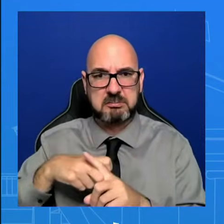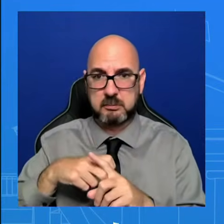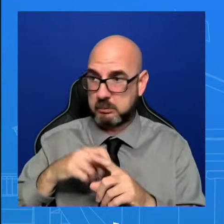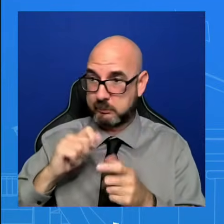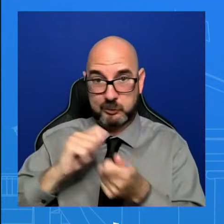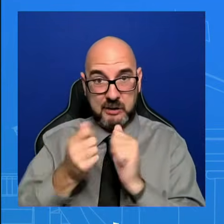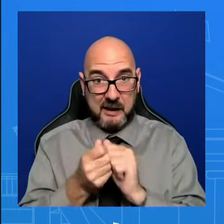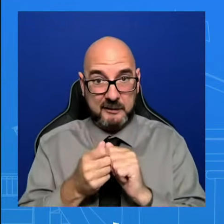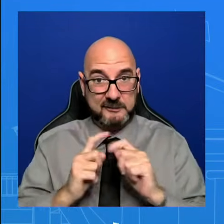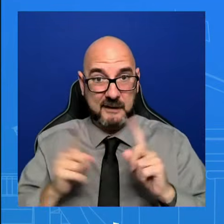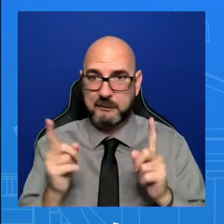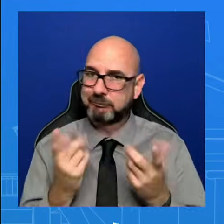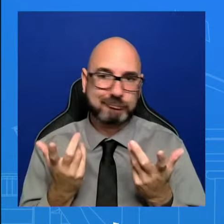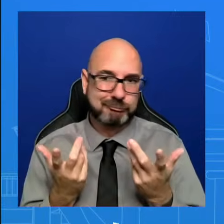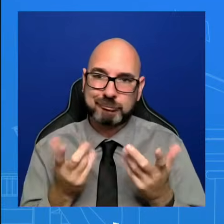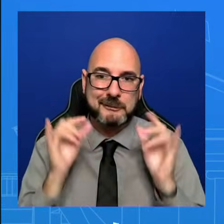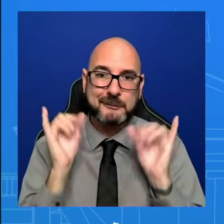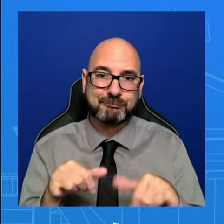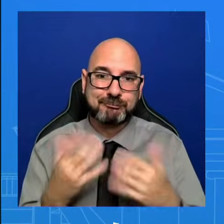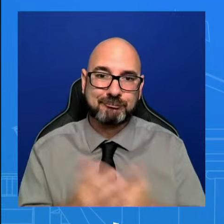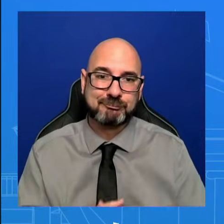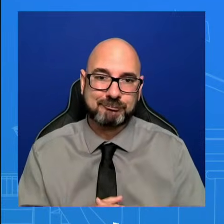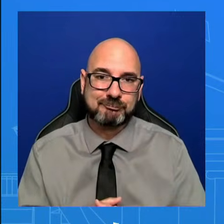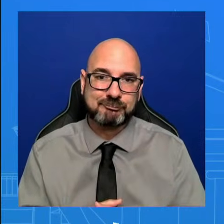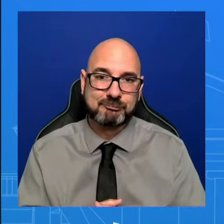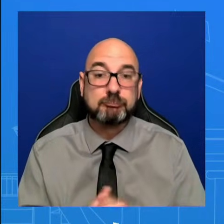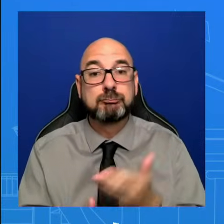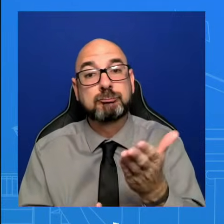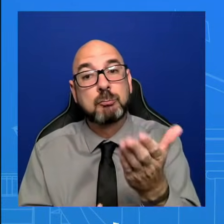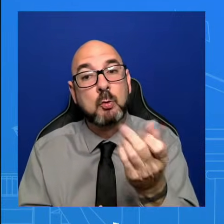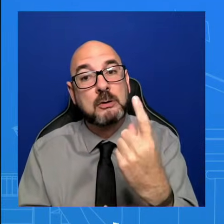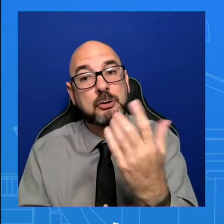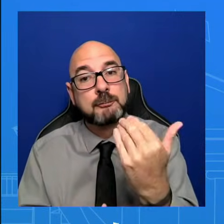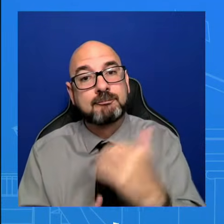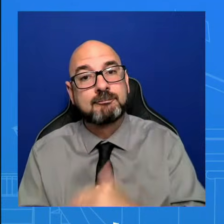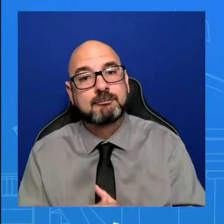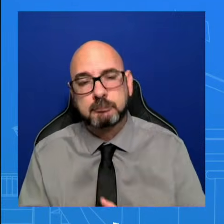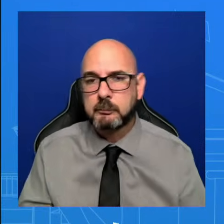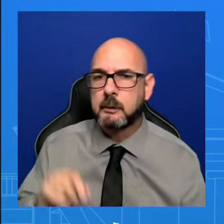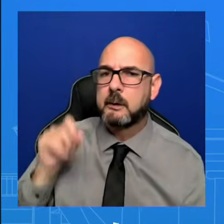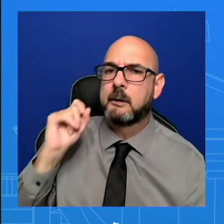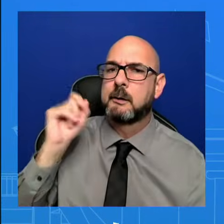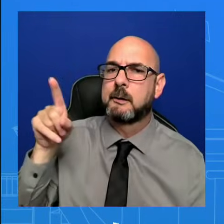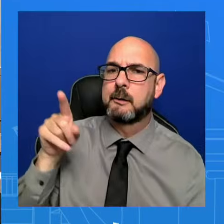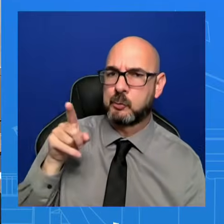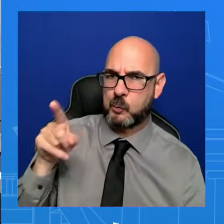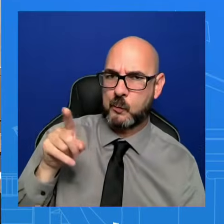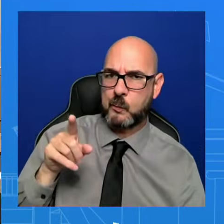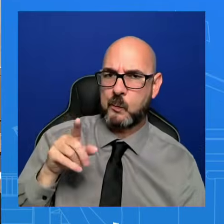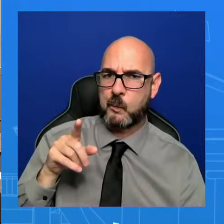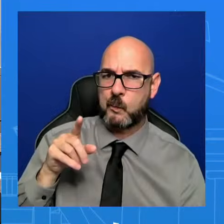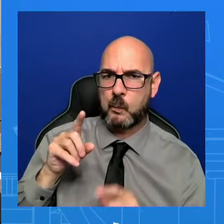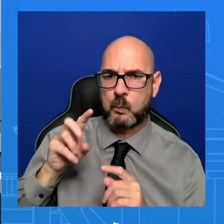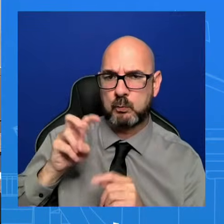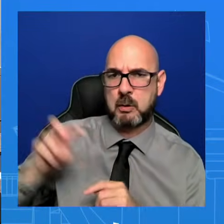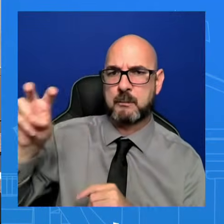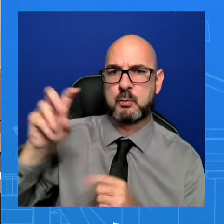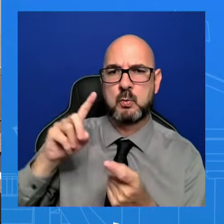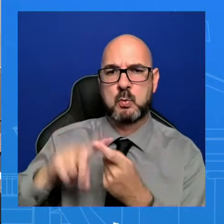Go ahead. The Press: Yeah, on that trip to North Carolina, does the President plan to visit the victims of Charlotte's mass shooting?